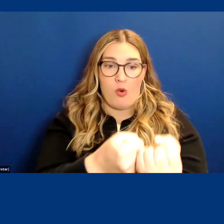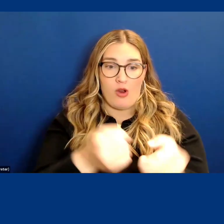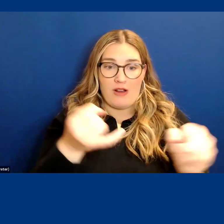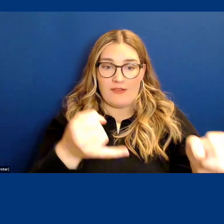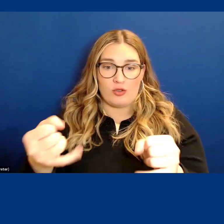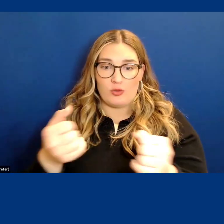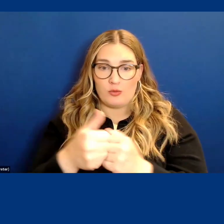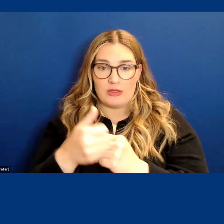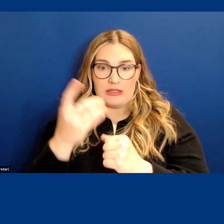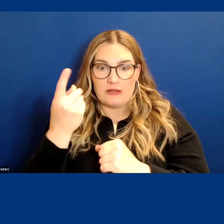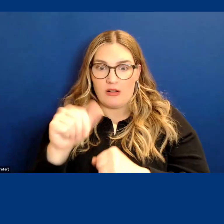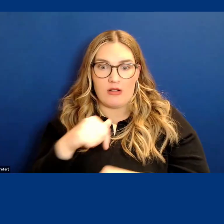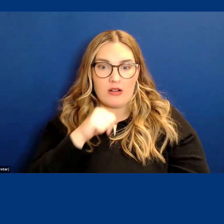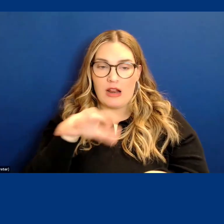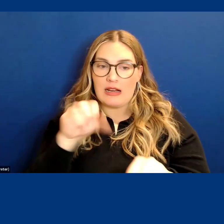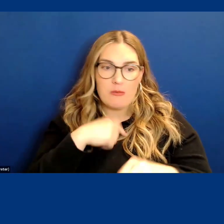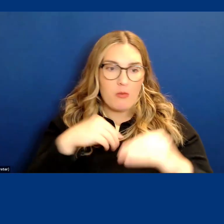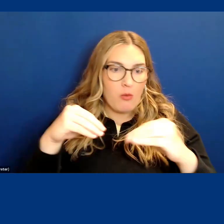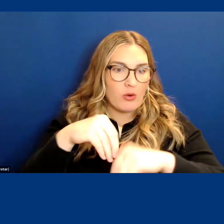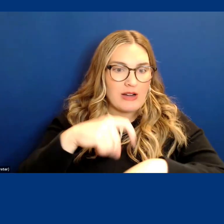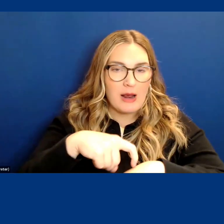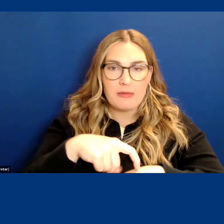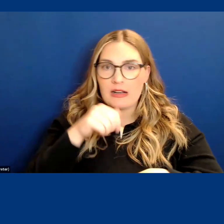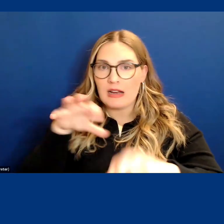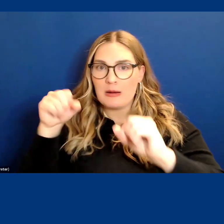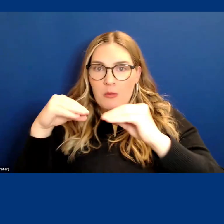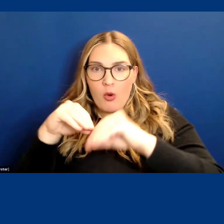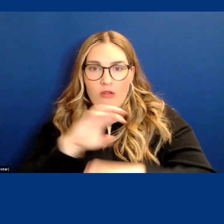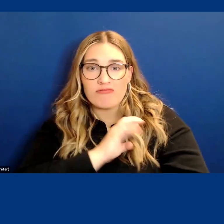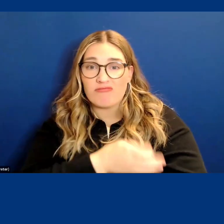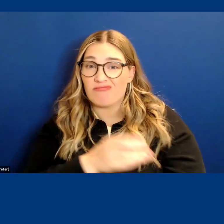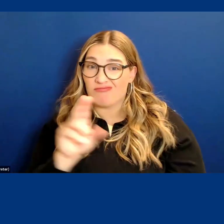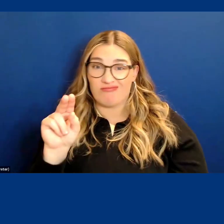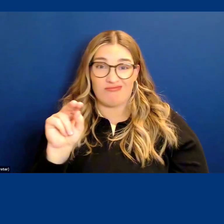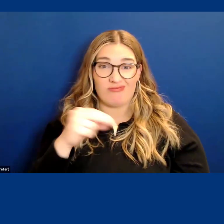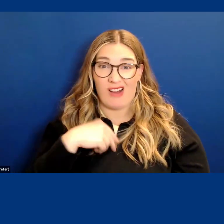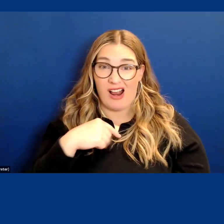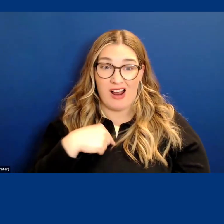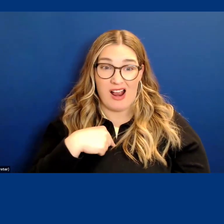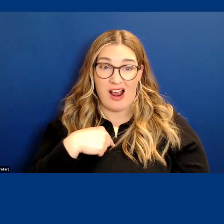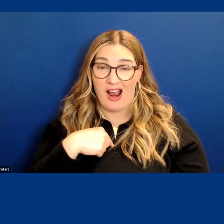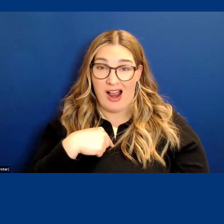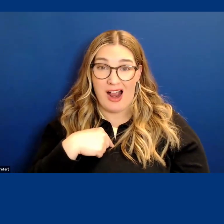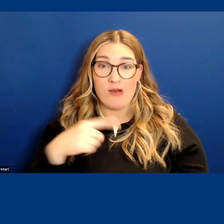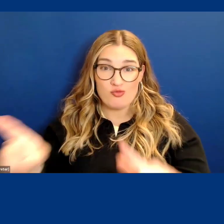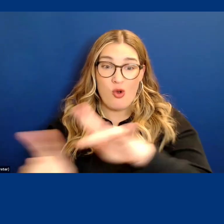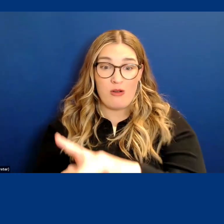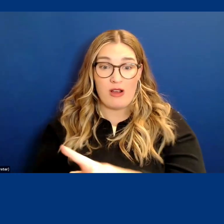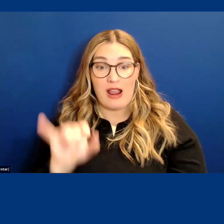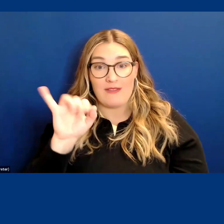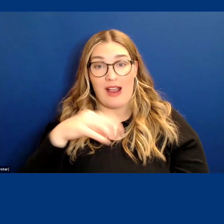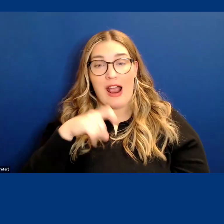more time. It's not taking me more energy. I am showing up. If I had to itemize it, it would look the same as